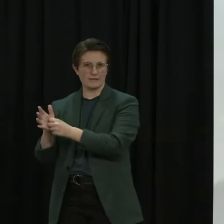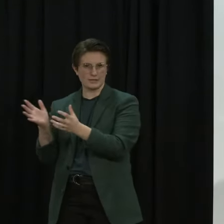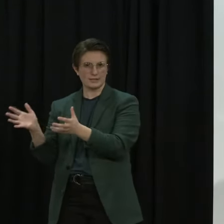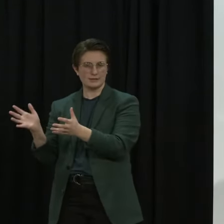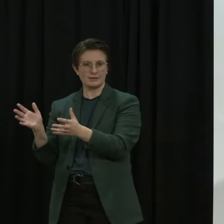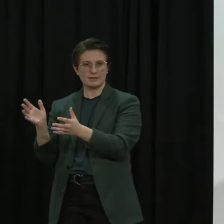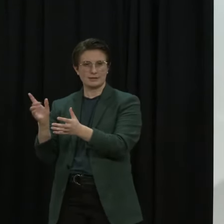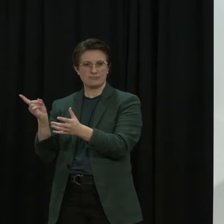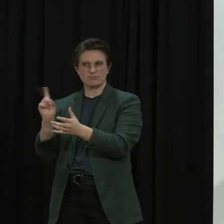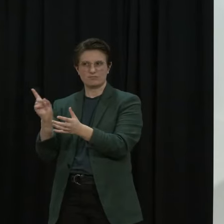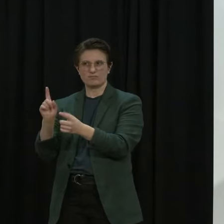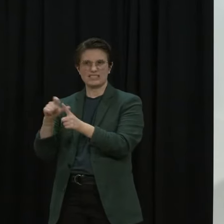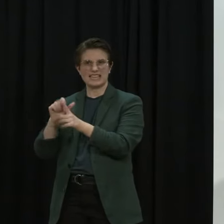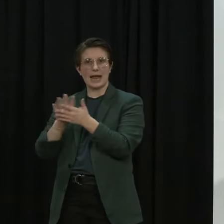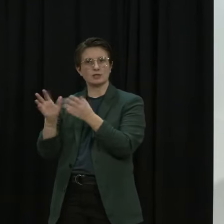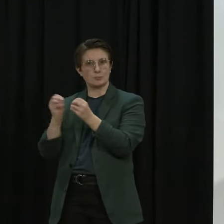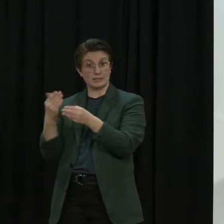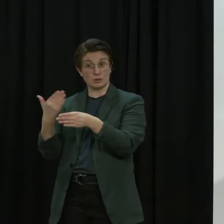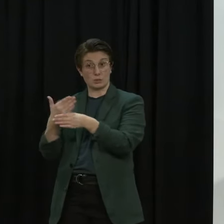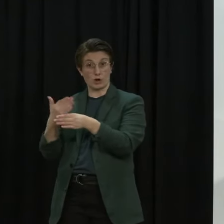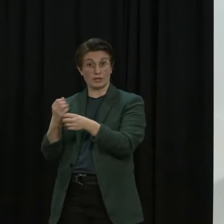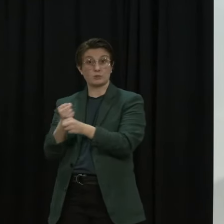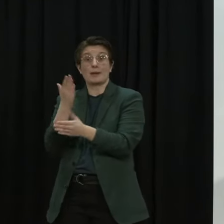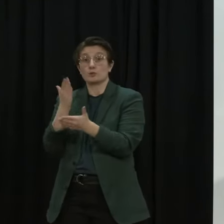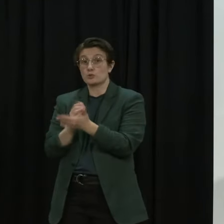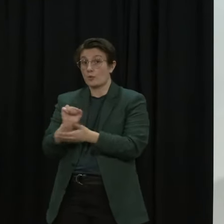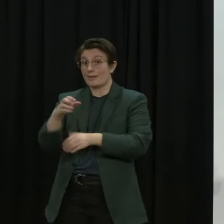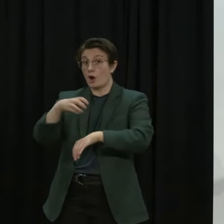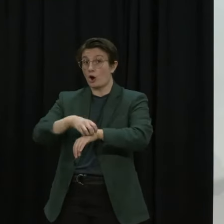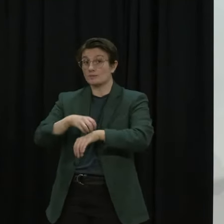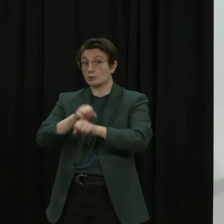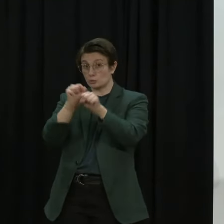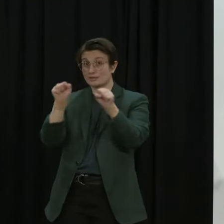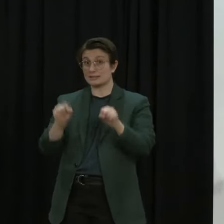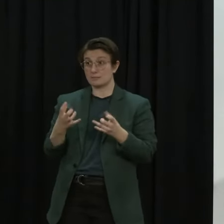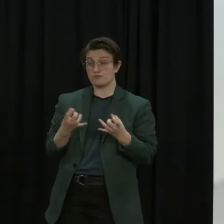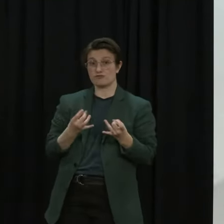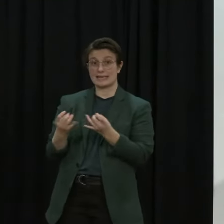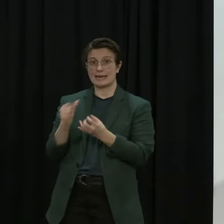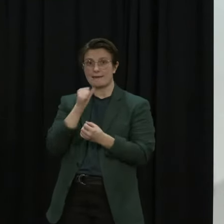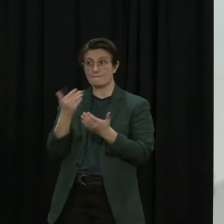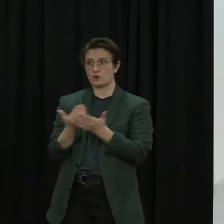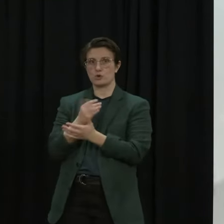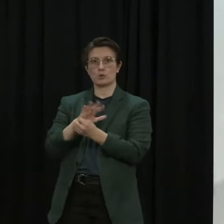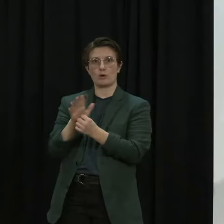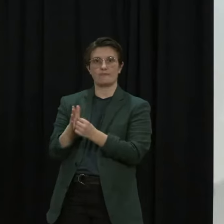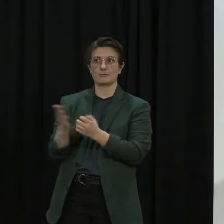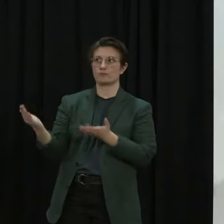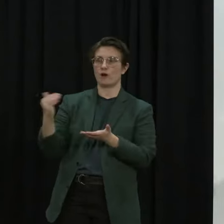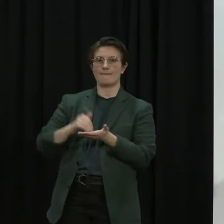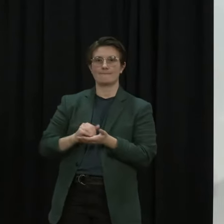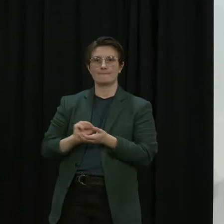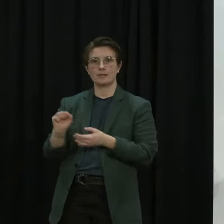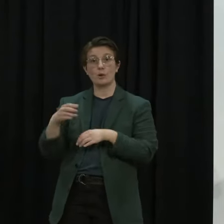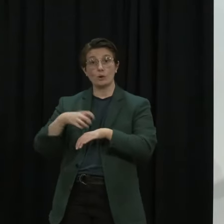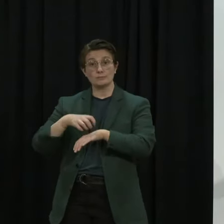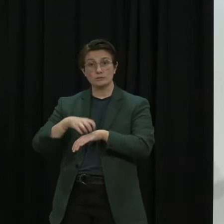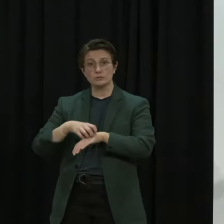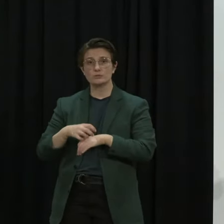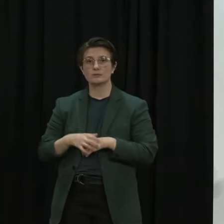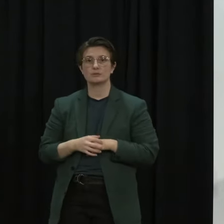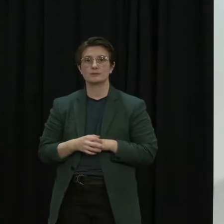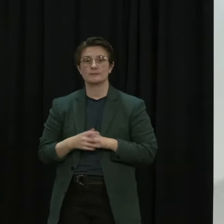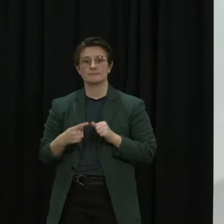ways to help patients with